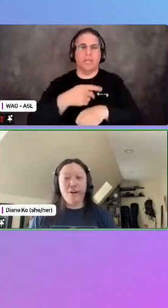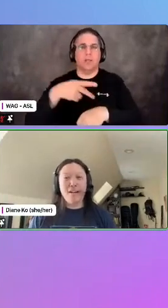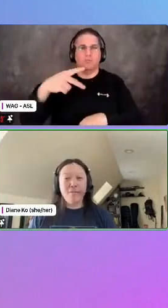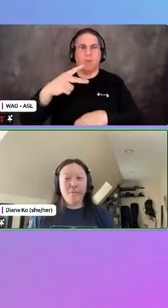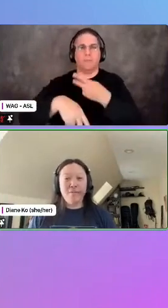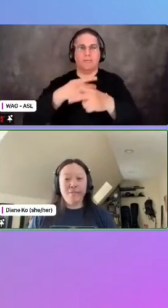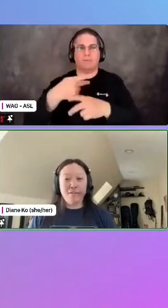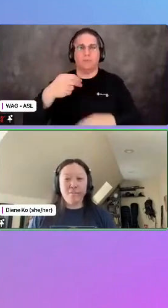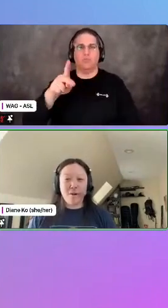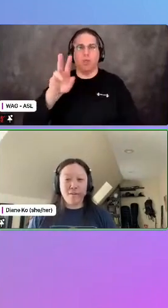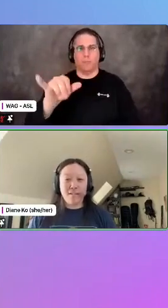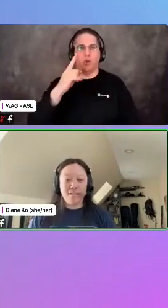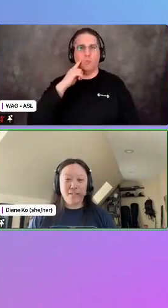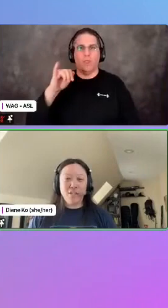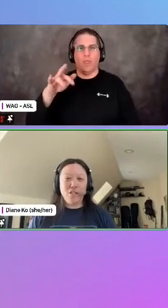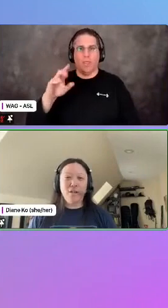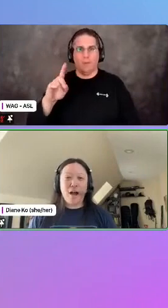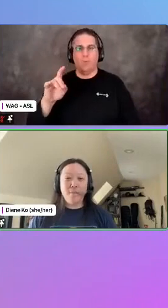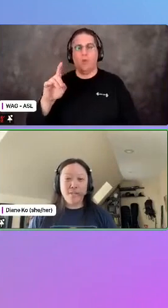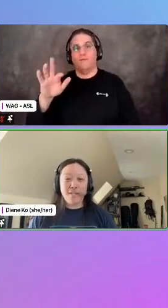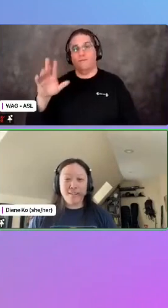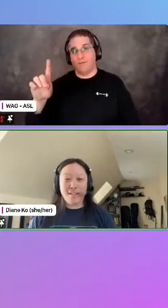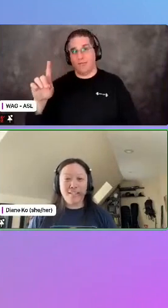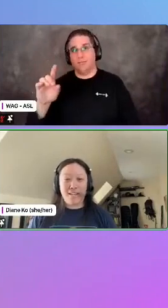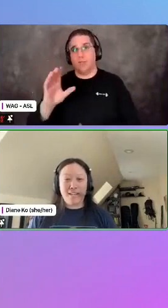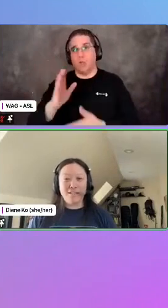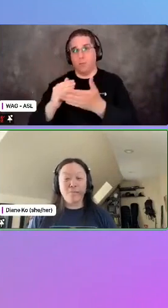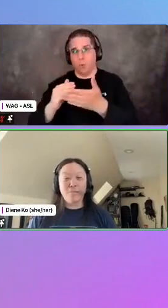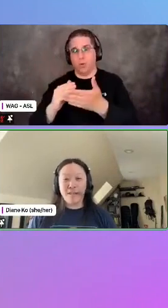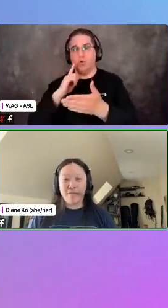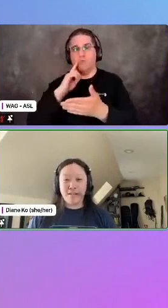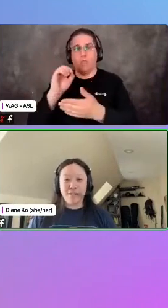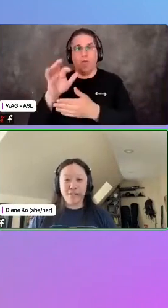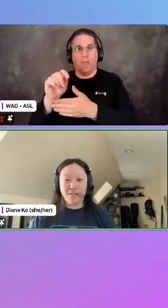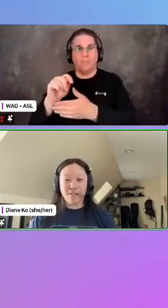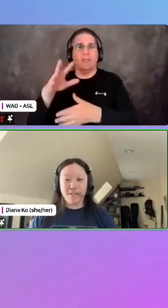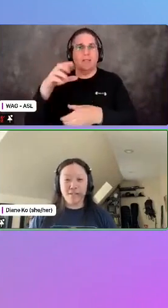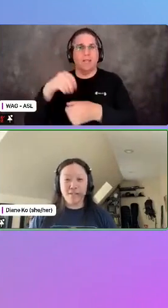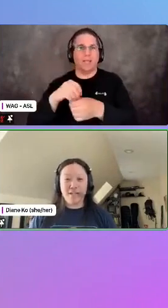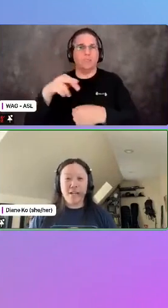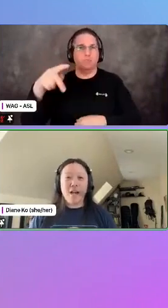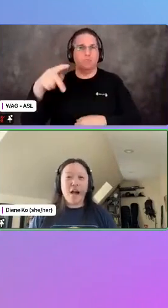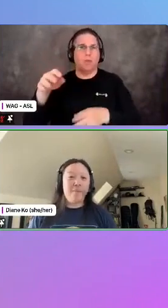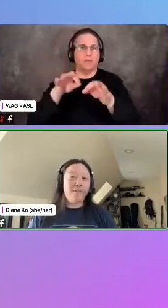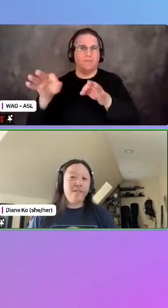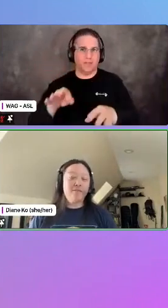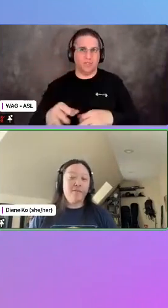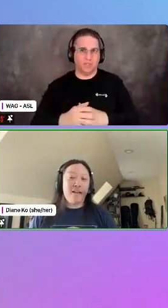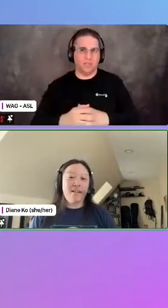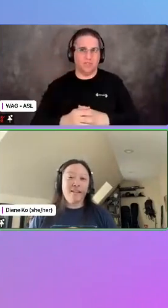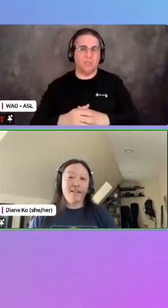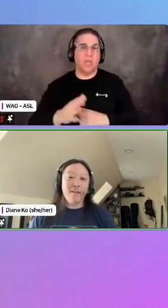address for the 2nd. This brings us to our first nicety